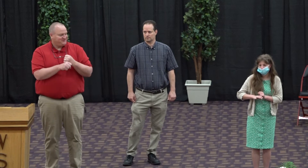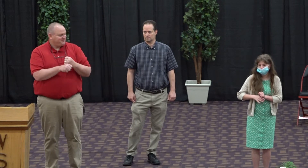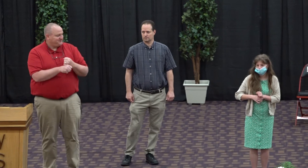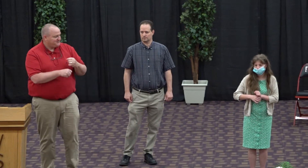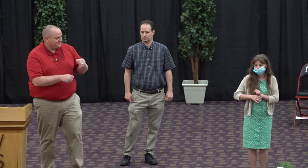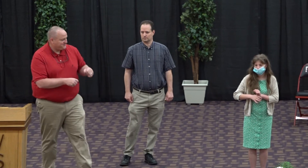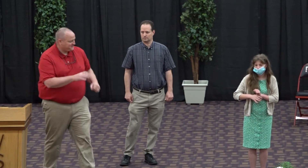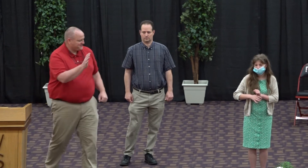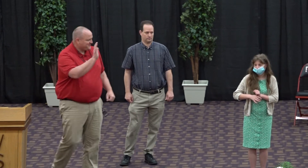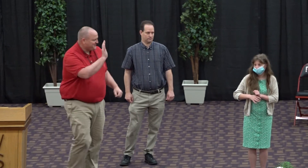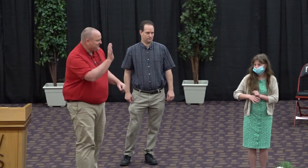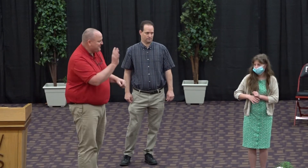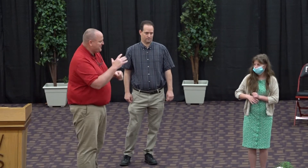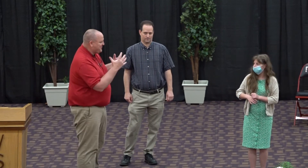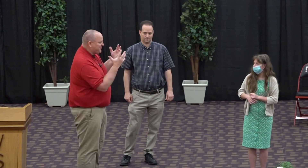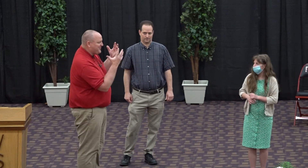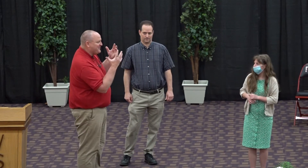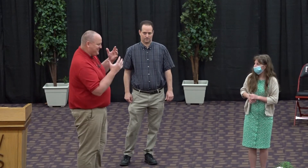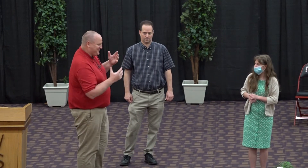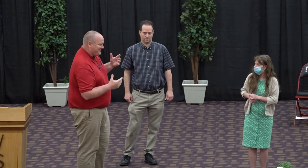Brooklynn was new this year. Hi!